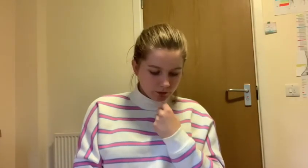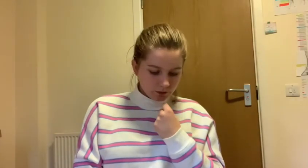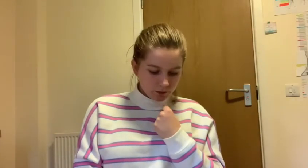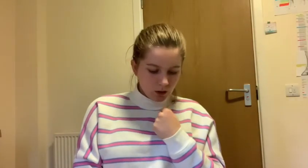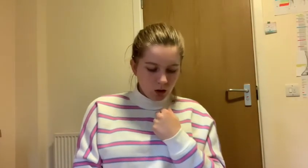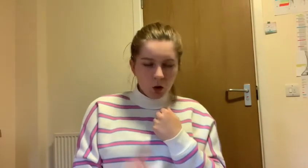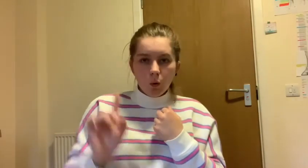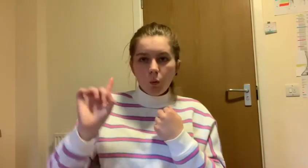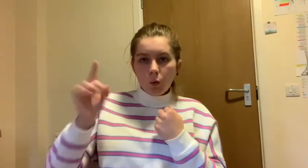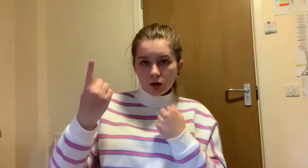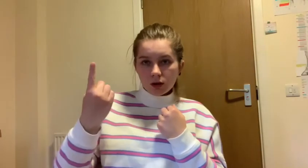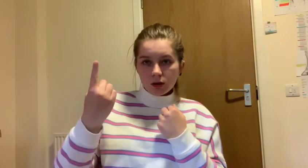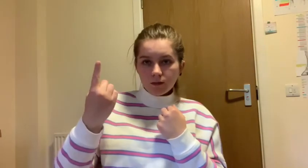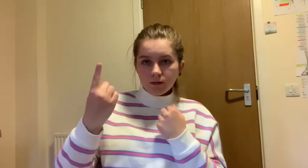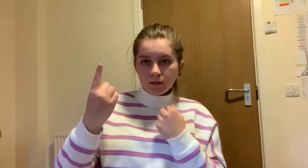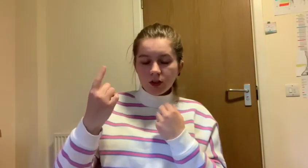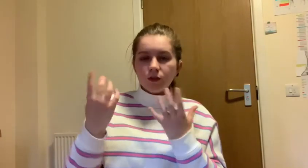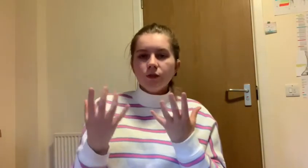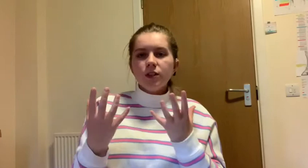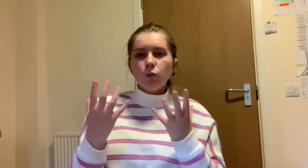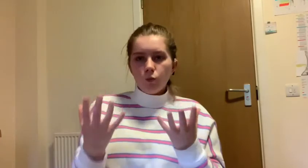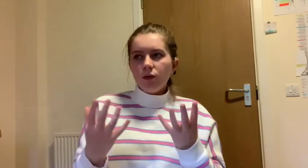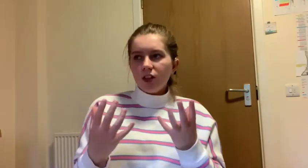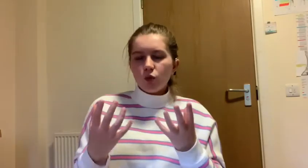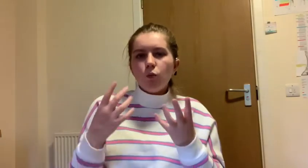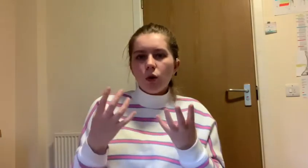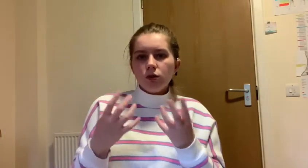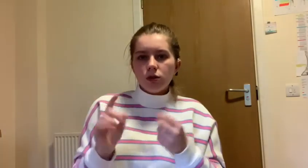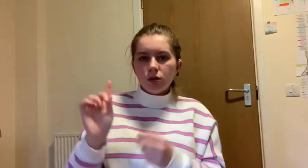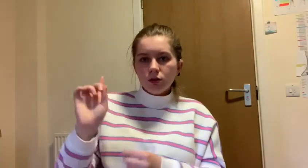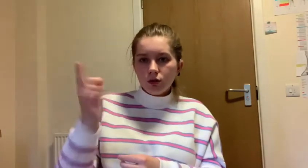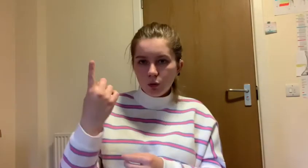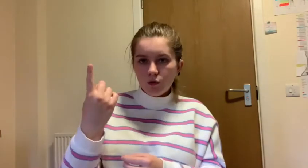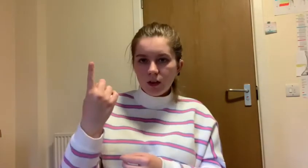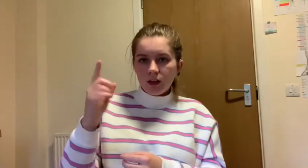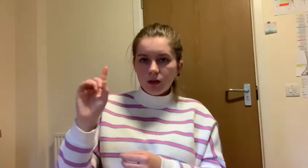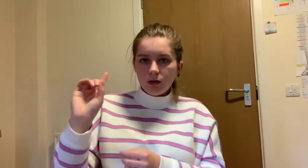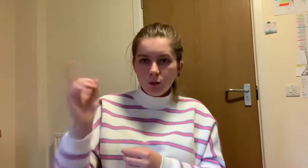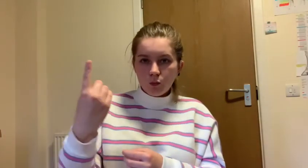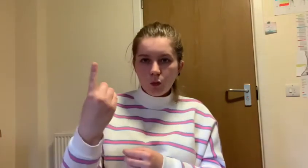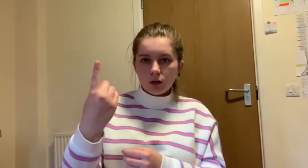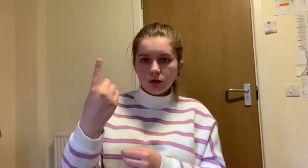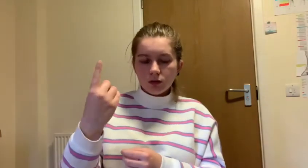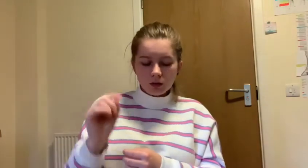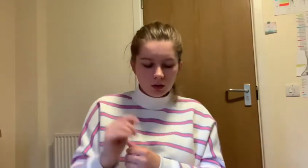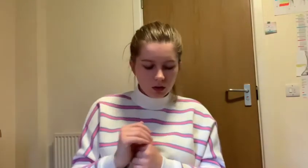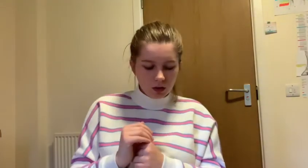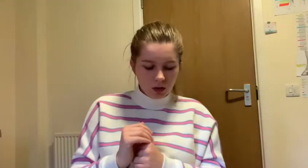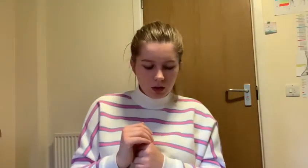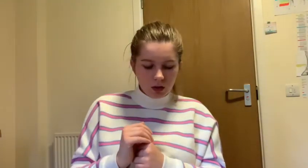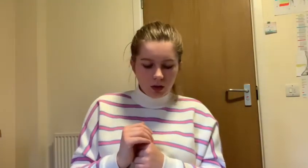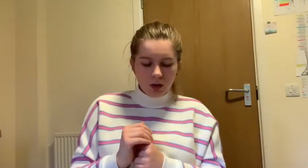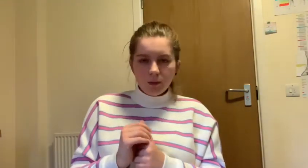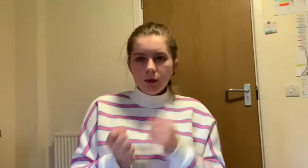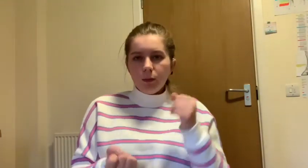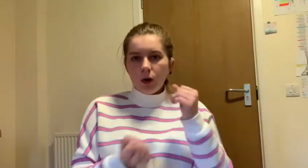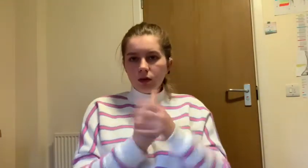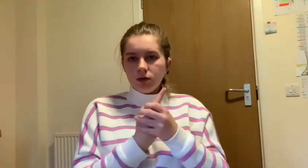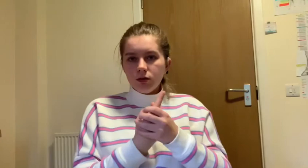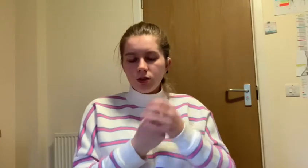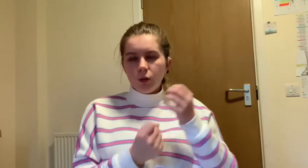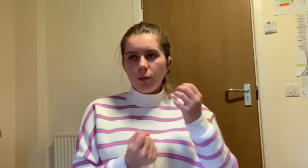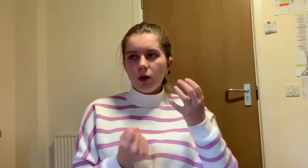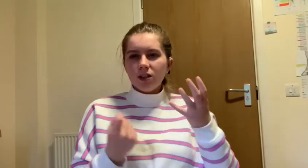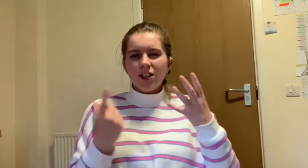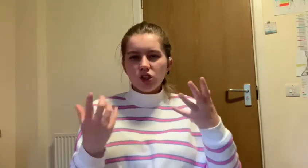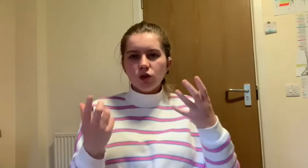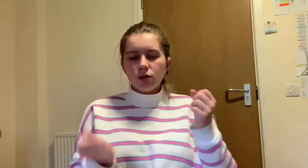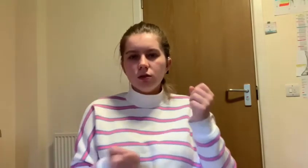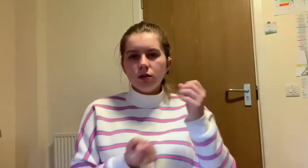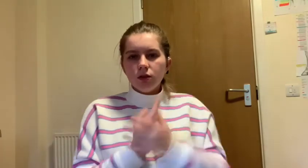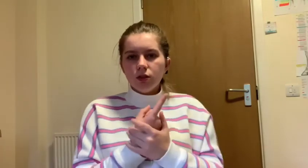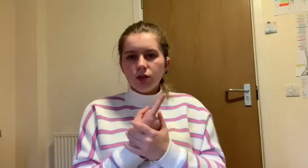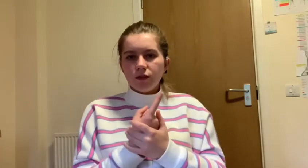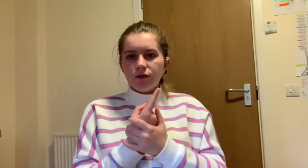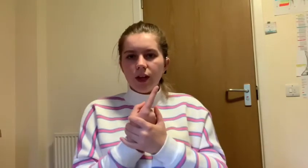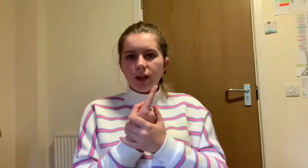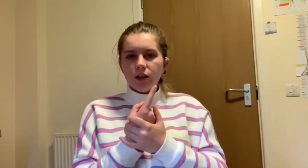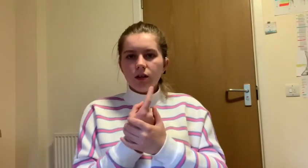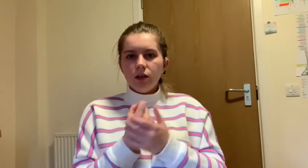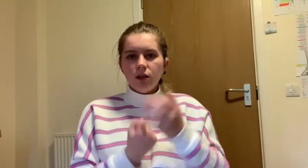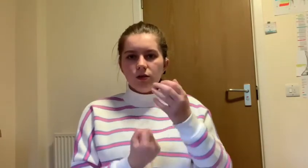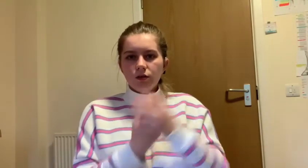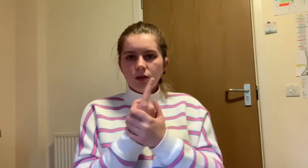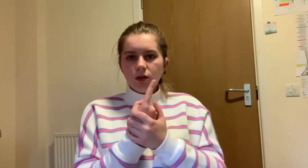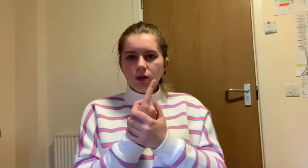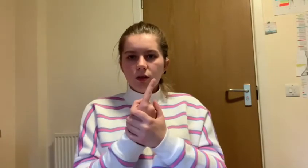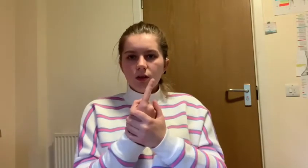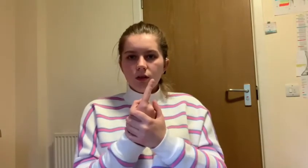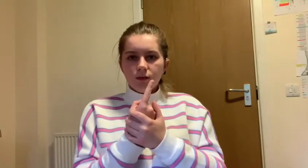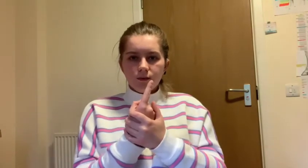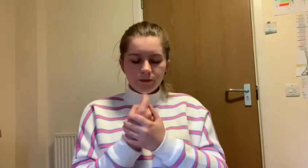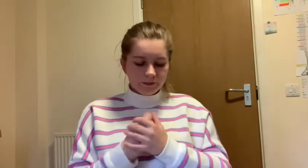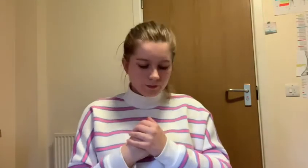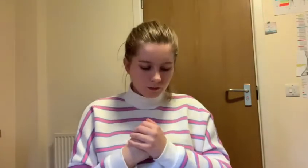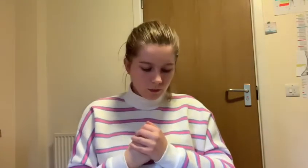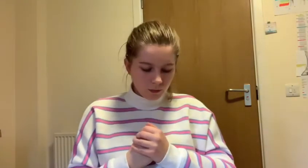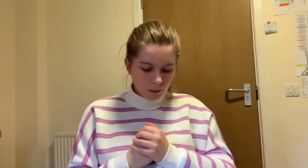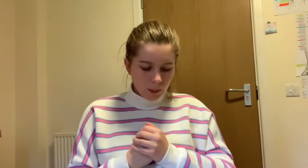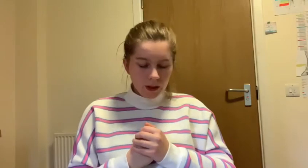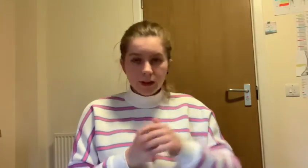"Once", so something happened once, do a flick. one. "Upon" is like sudden, do the flick.